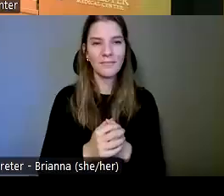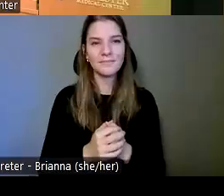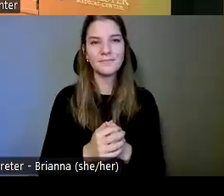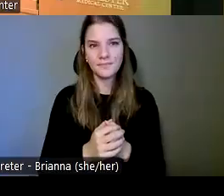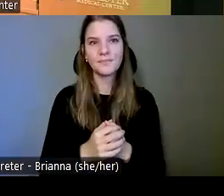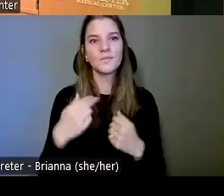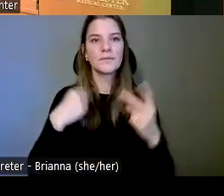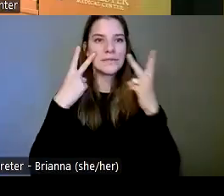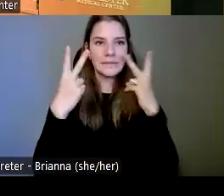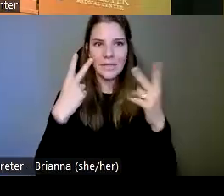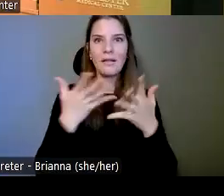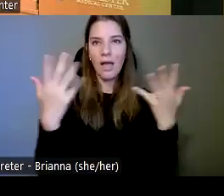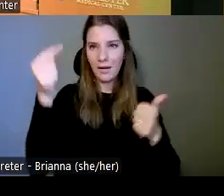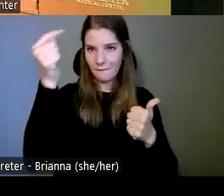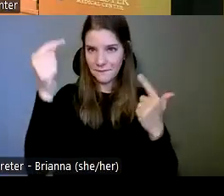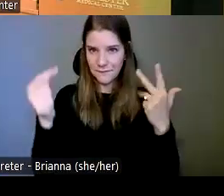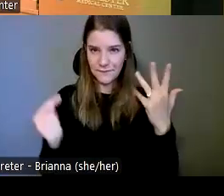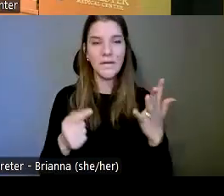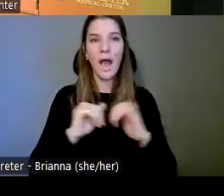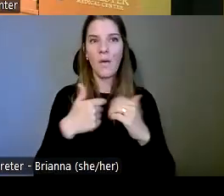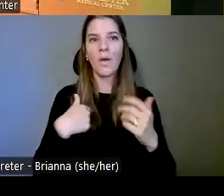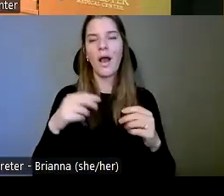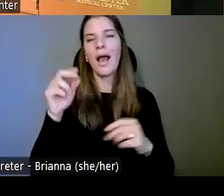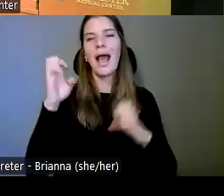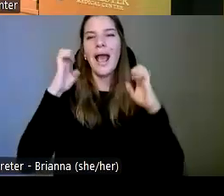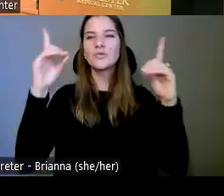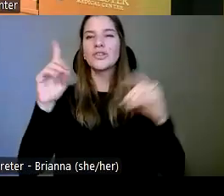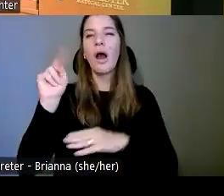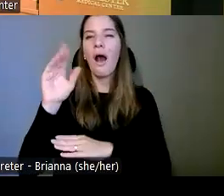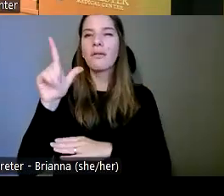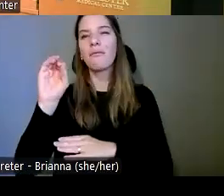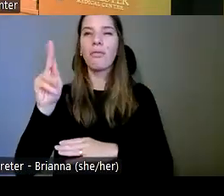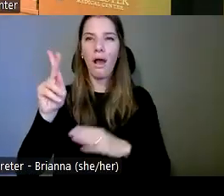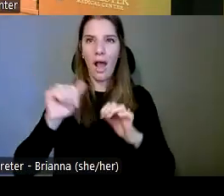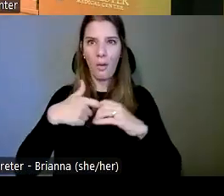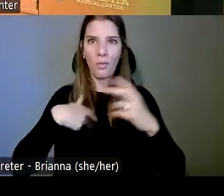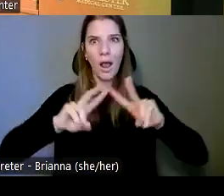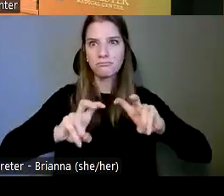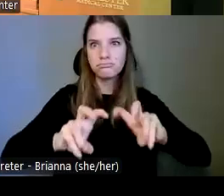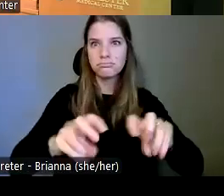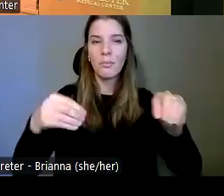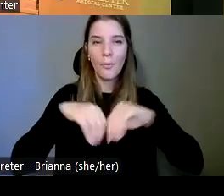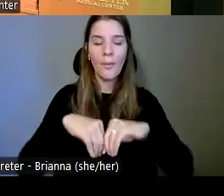of looked at is I think the first one is how do you get young people who are not professionally